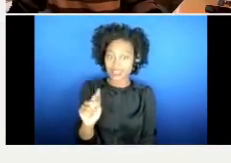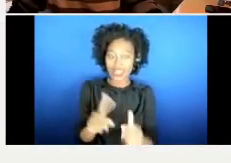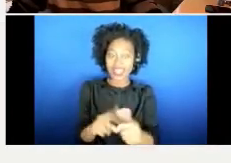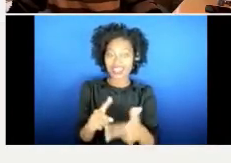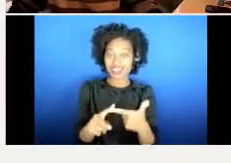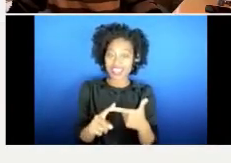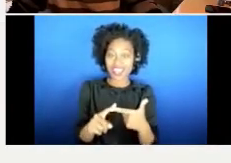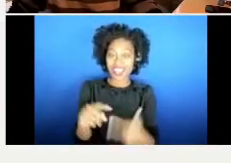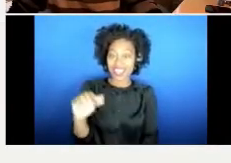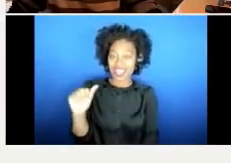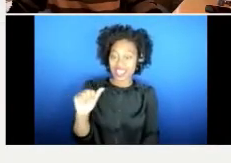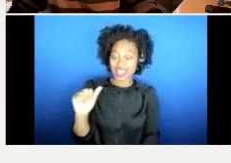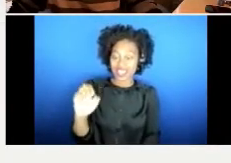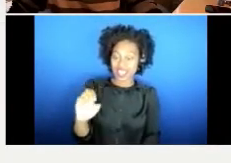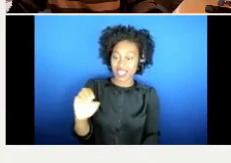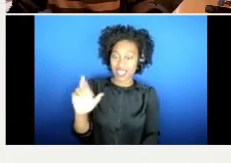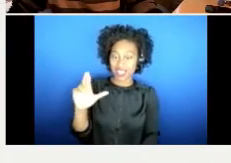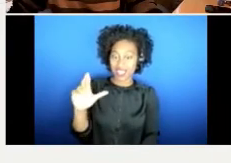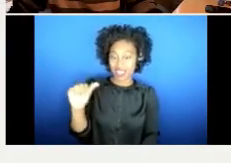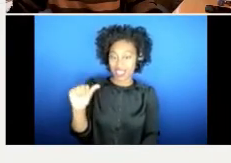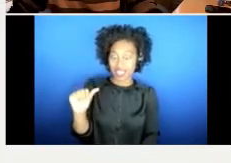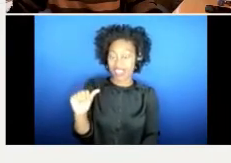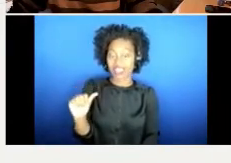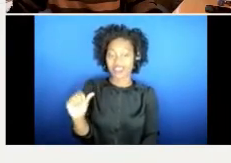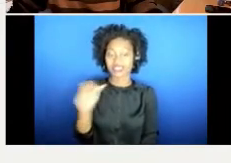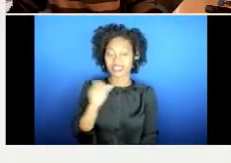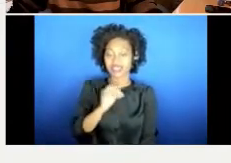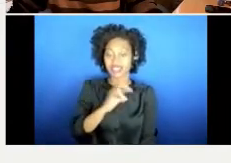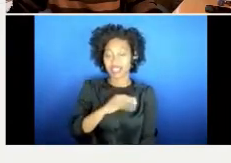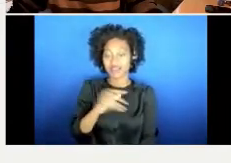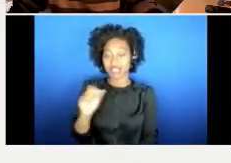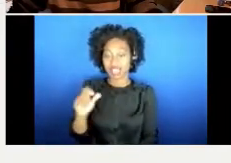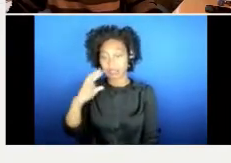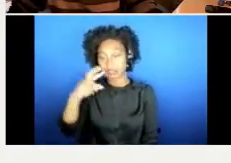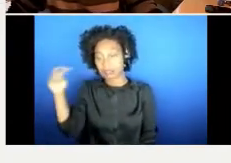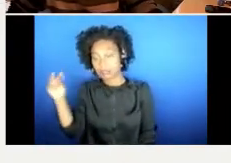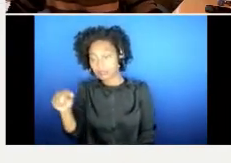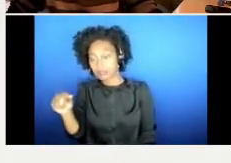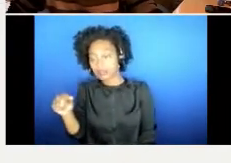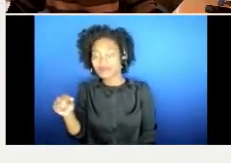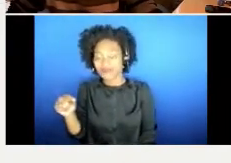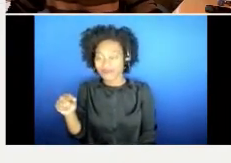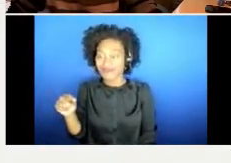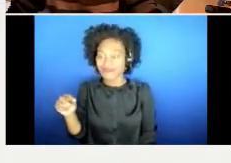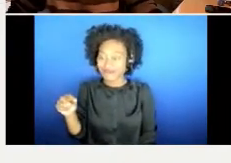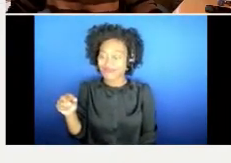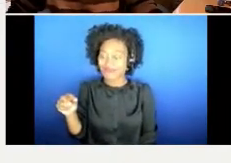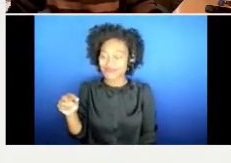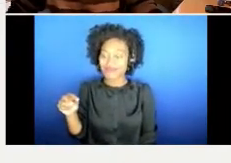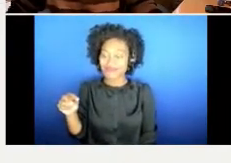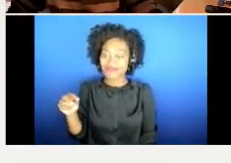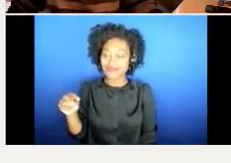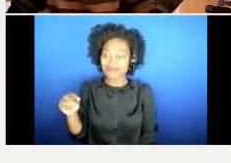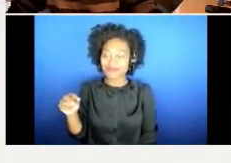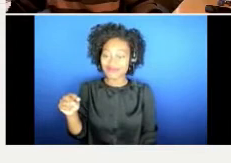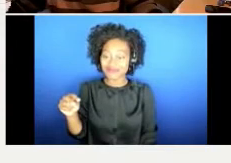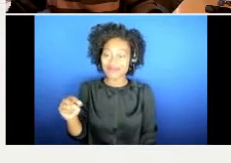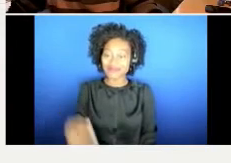staff can see or are notified that it is uploaded. I click SUBMIT.